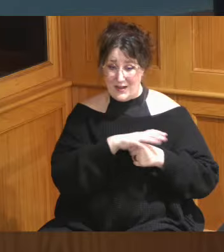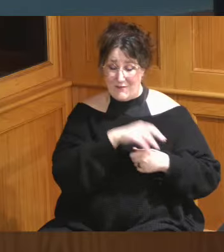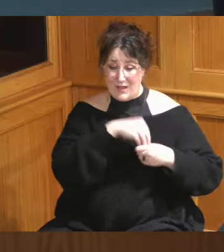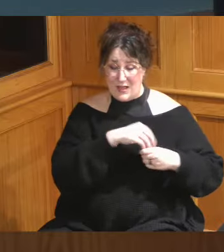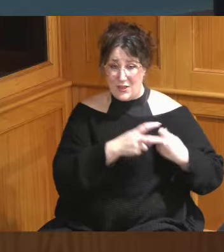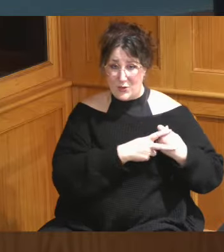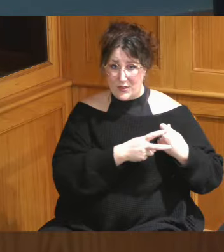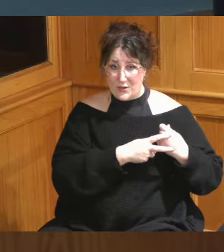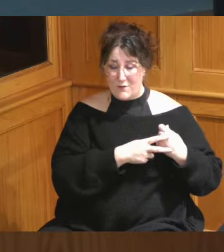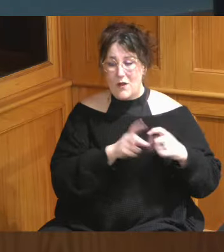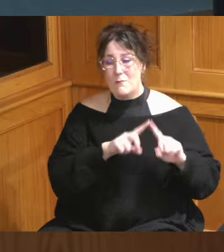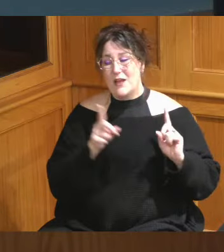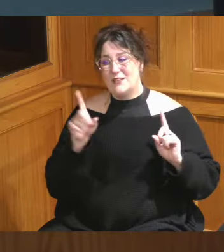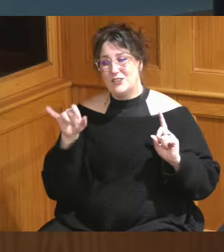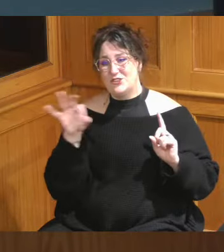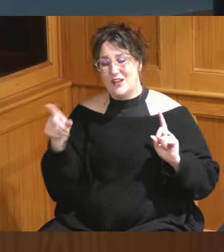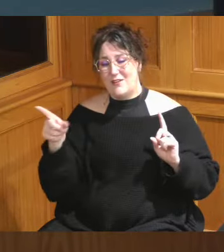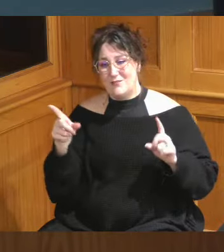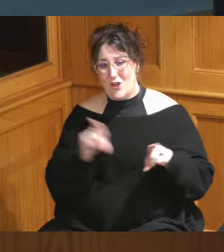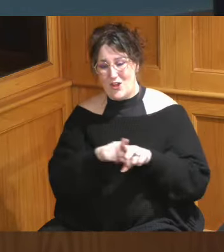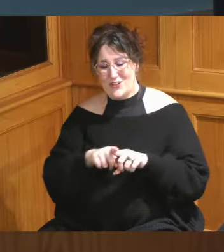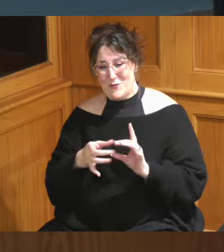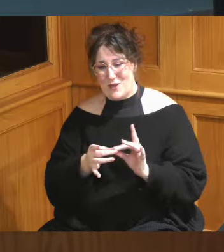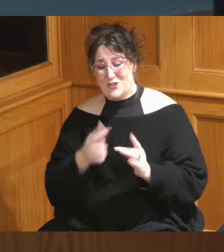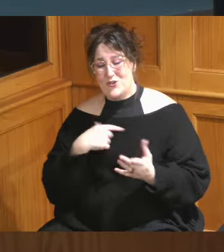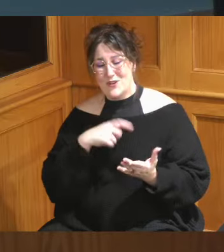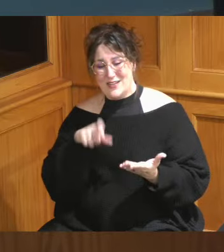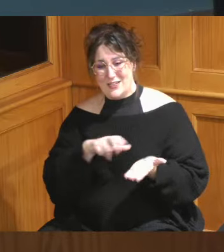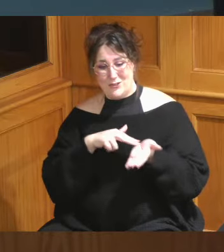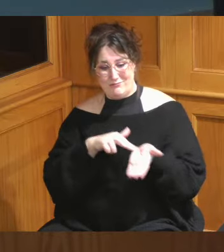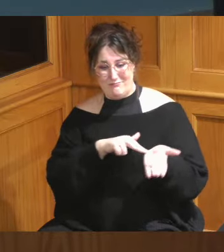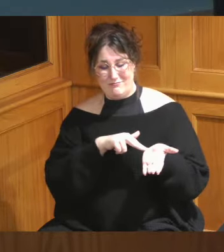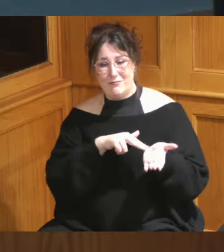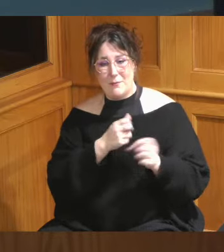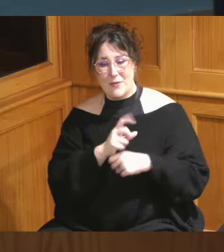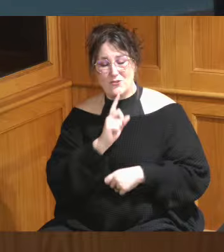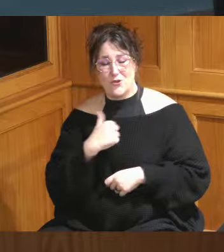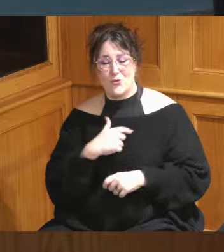indicated we need to keep an eye on that. some of our other economic development partners the port